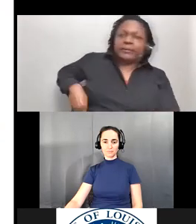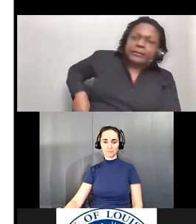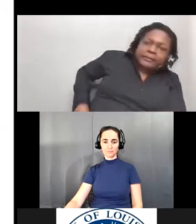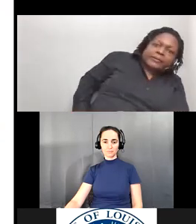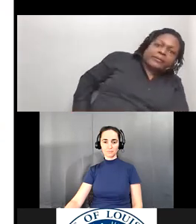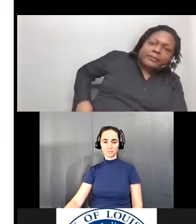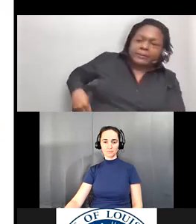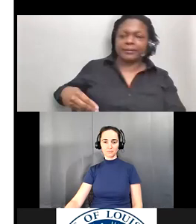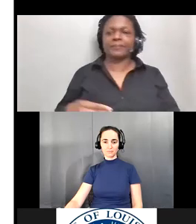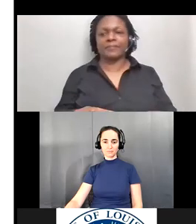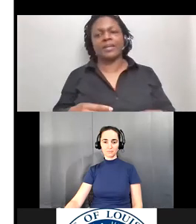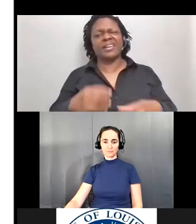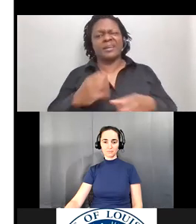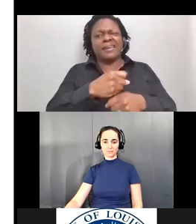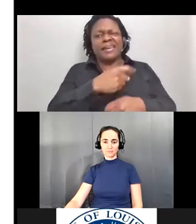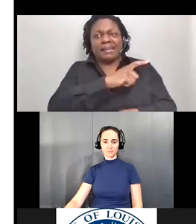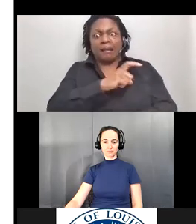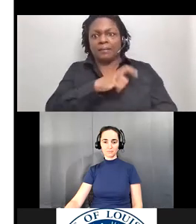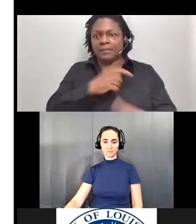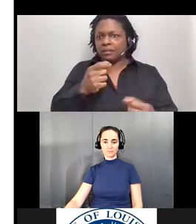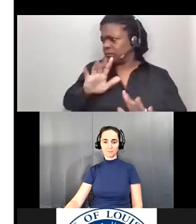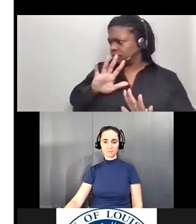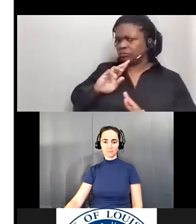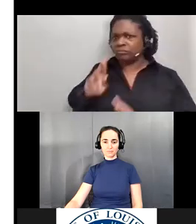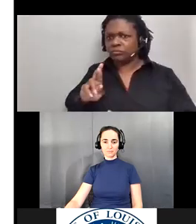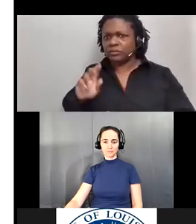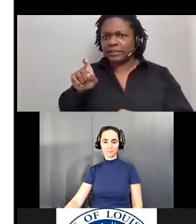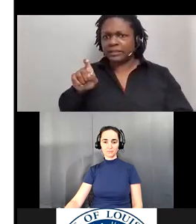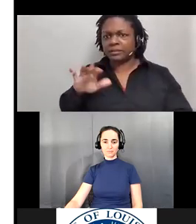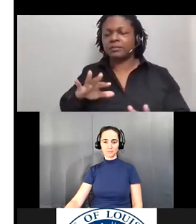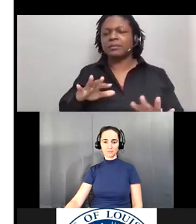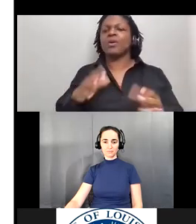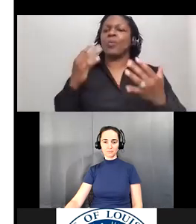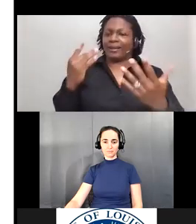16:03:43 little bit nervous so wait for the police officer to ask you for your ID and